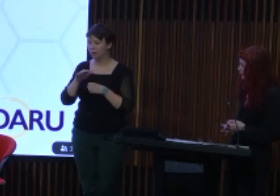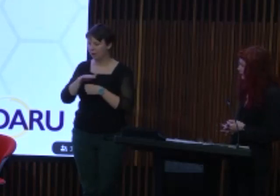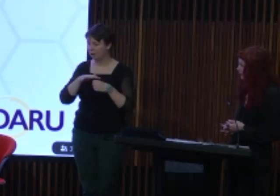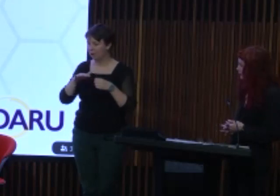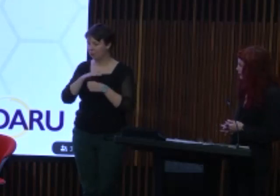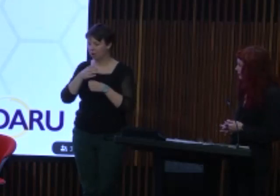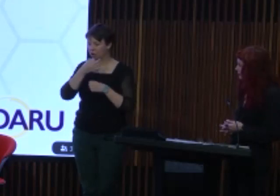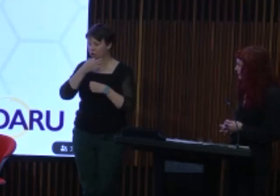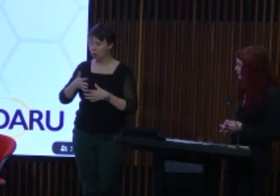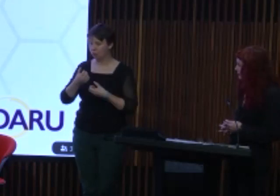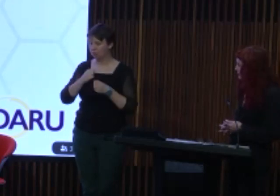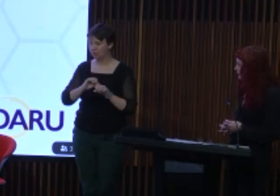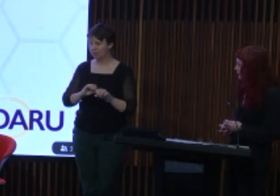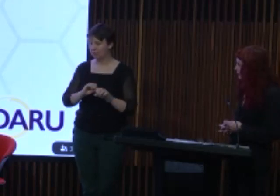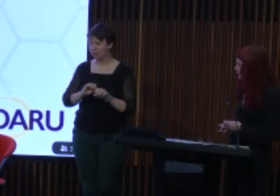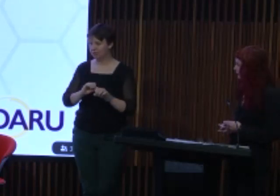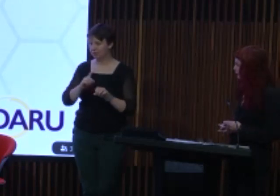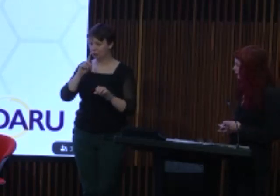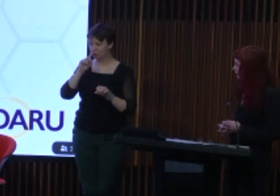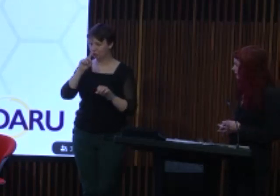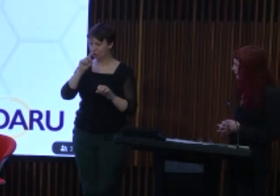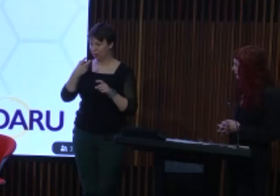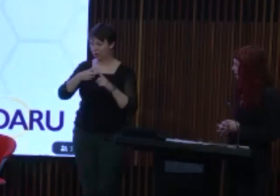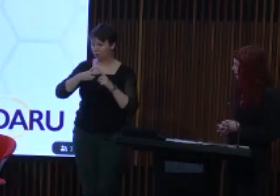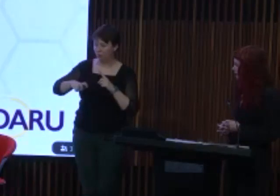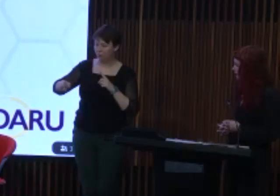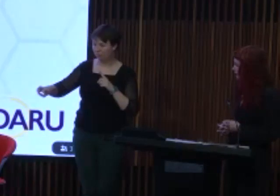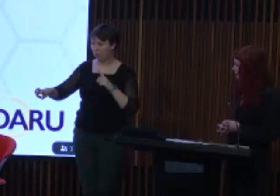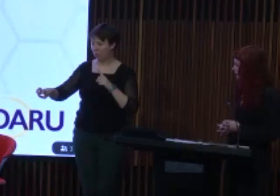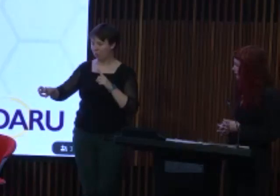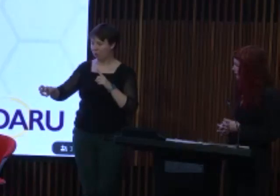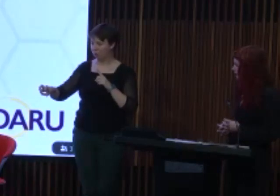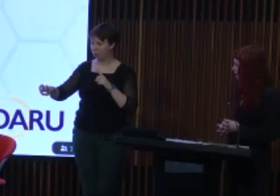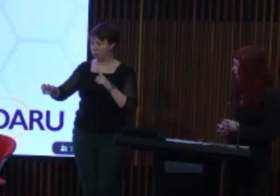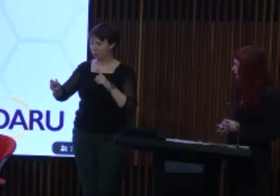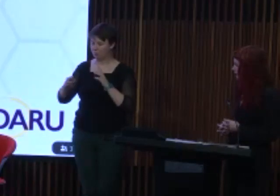child protection. You can't refer people into one of the services like Mckillop Family Services.